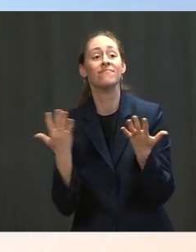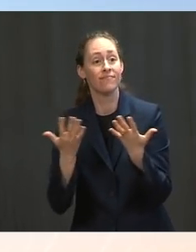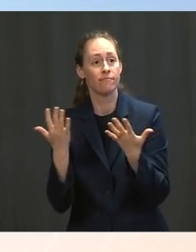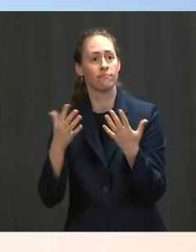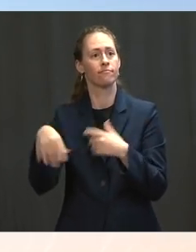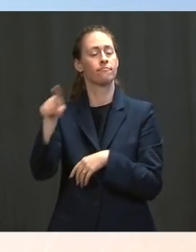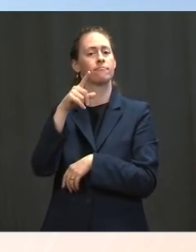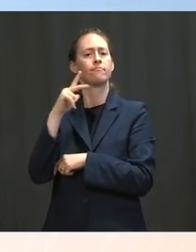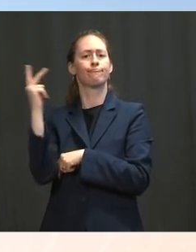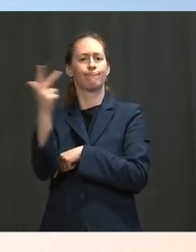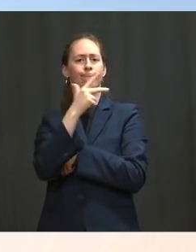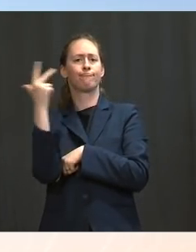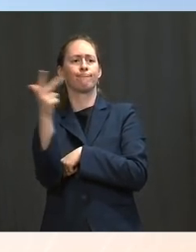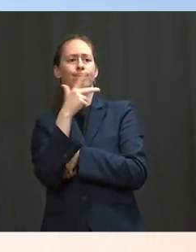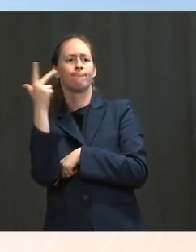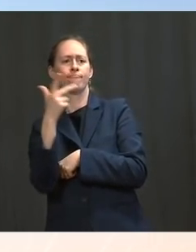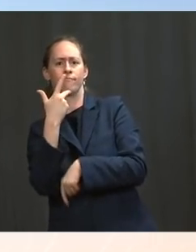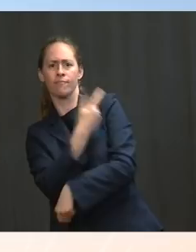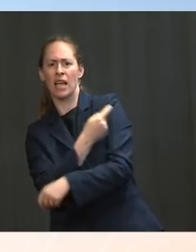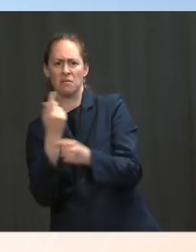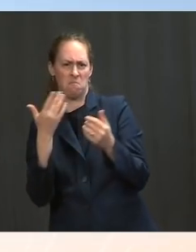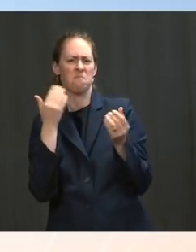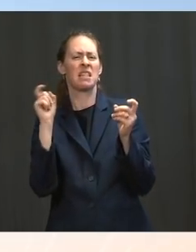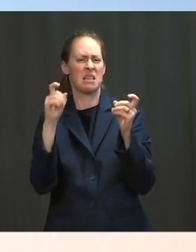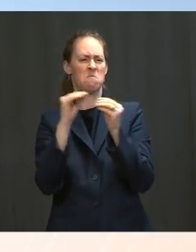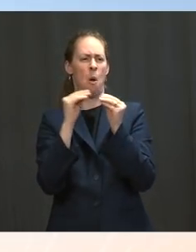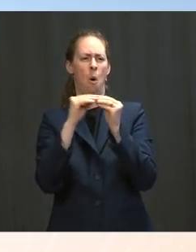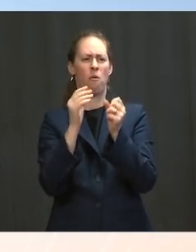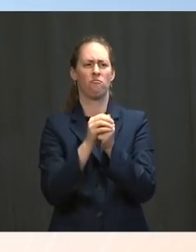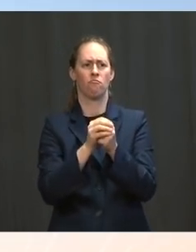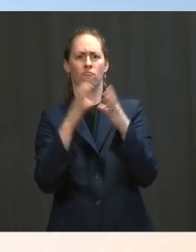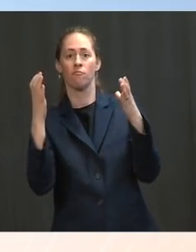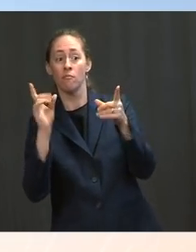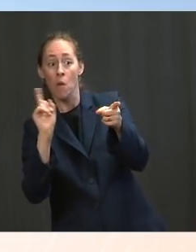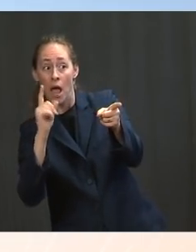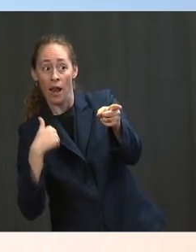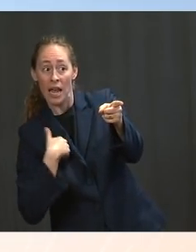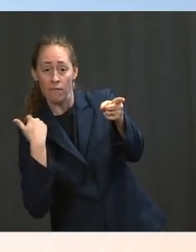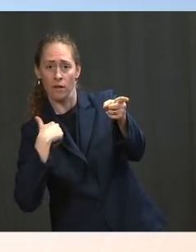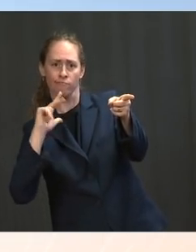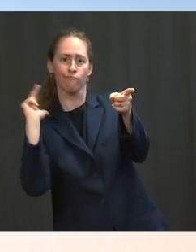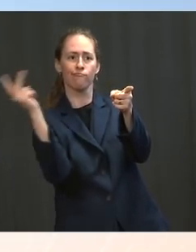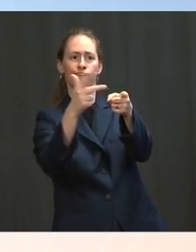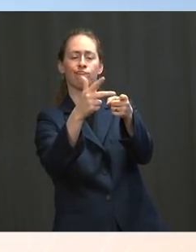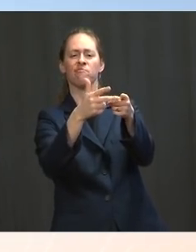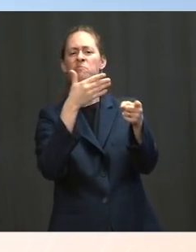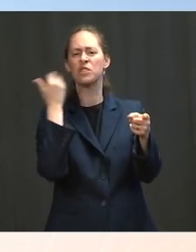and making sure we're taking the vaccine to communities. Another COVID update: This week, both Guatemala and Vietnam